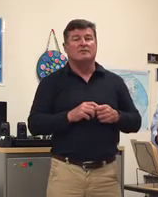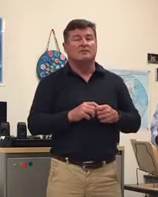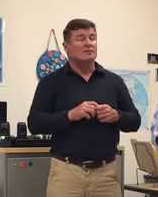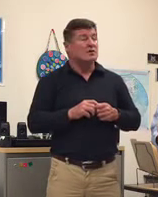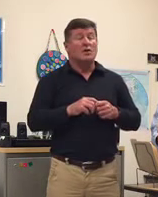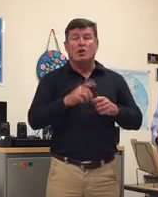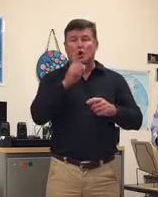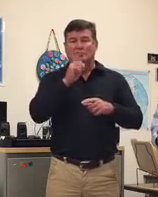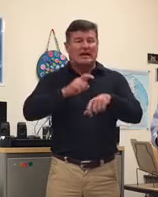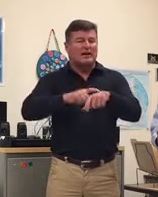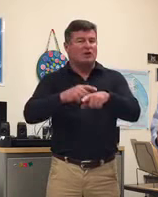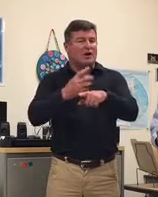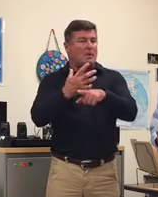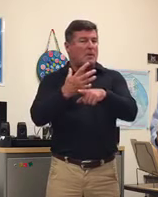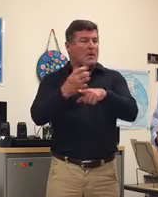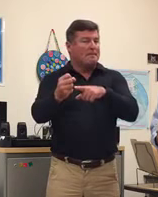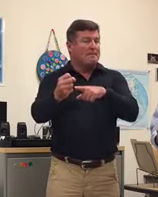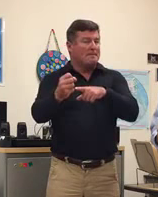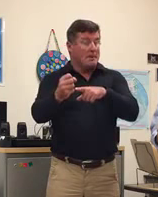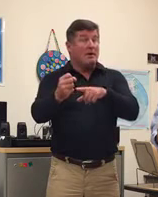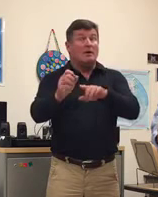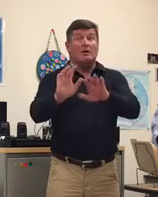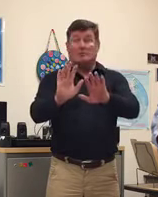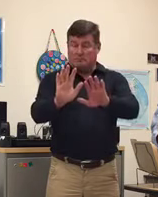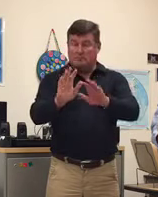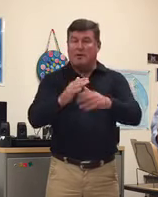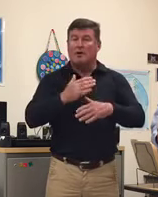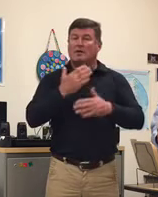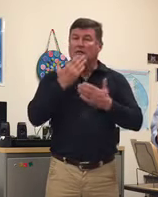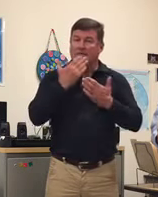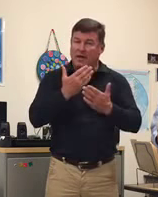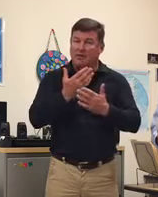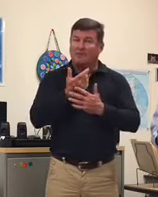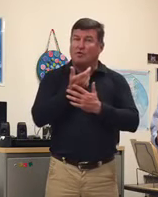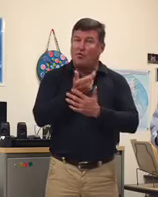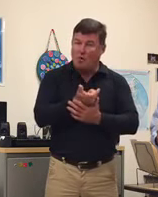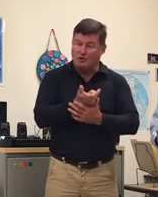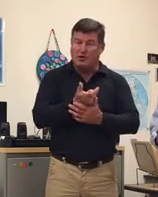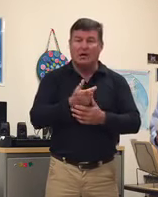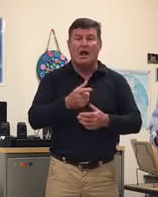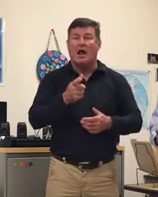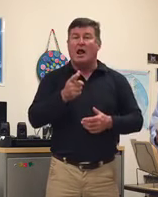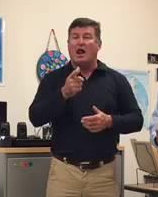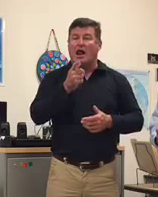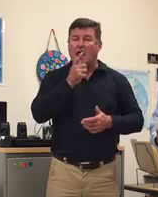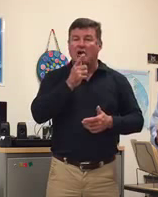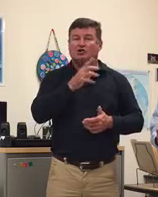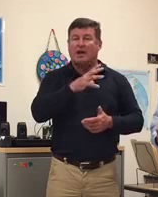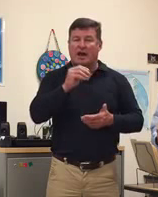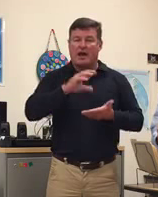[Woman] So I think that's all for... Okay, it looks like we've run out of time today, but we do appreciate you watching this